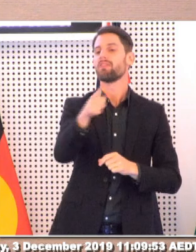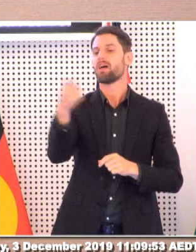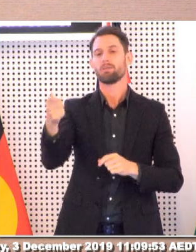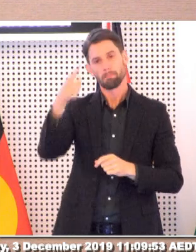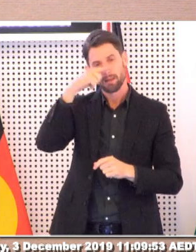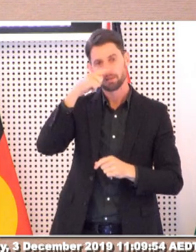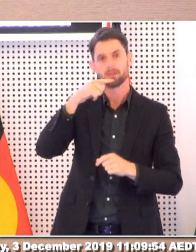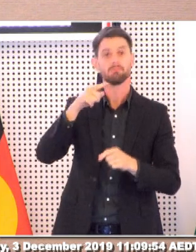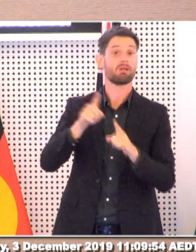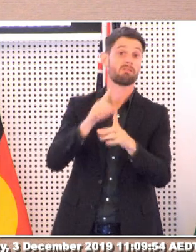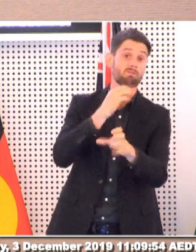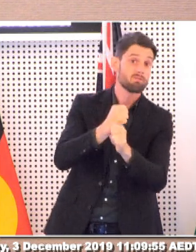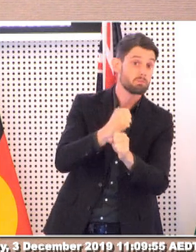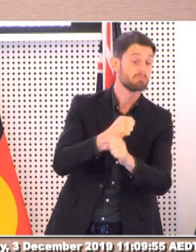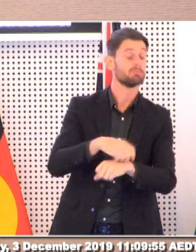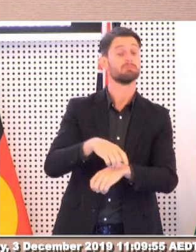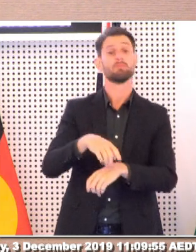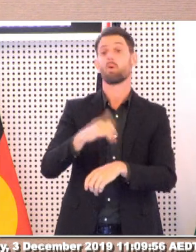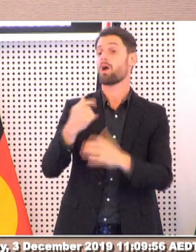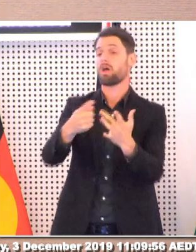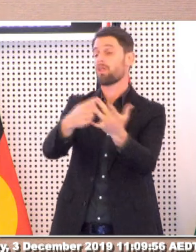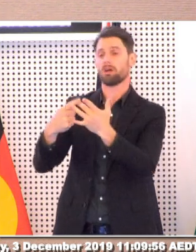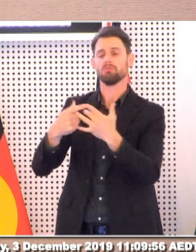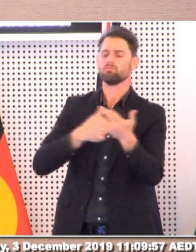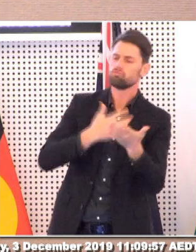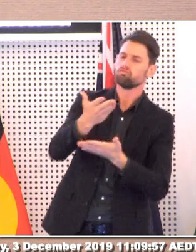including government organisations and other representative bodies.